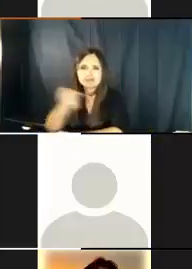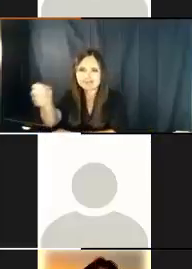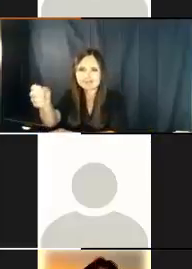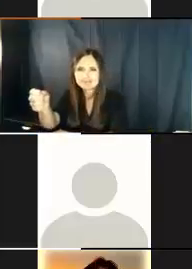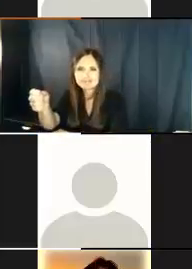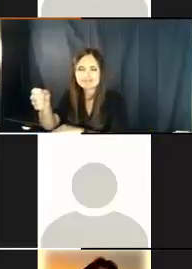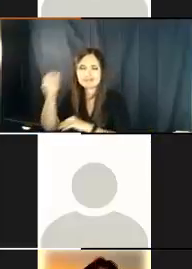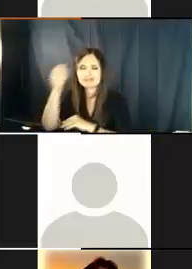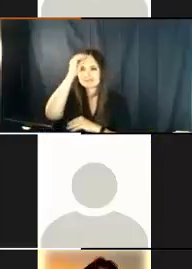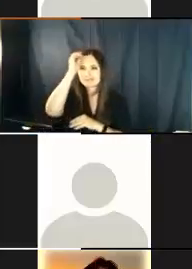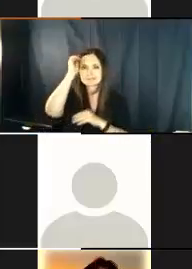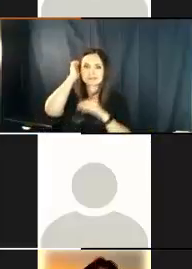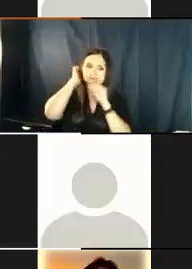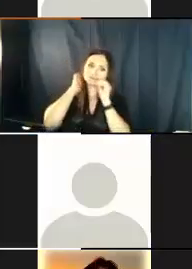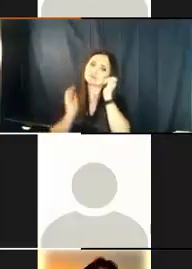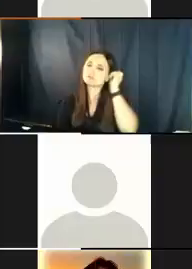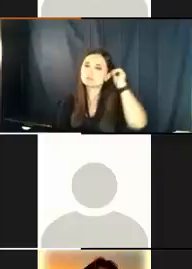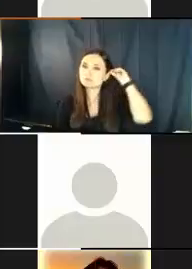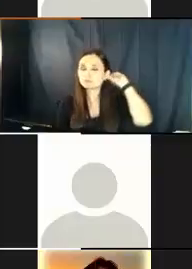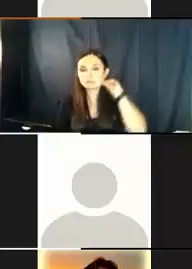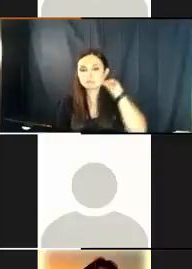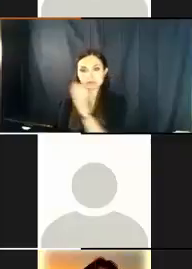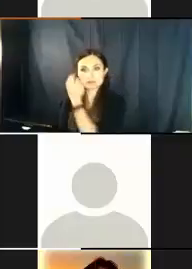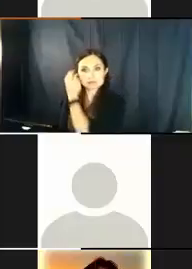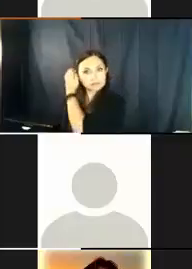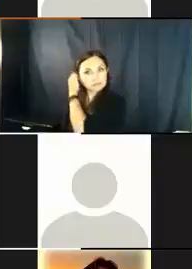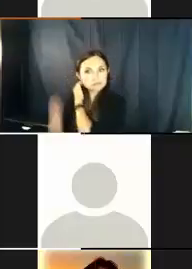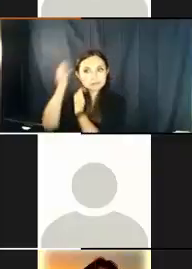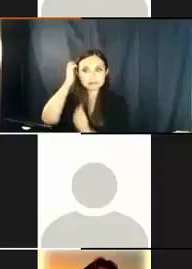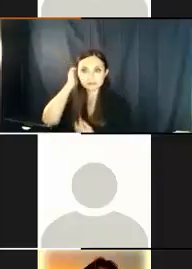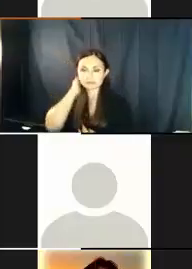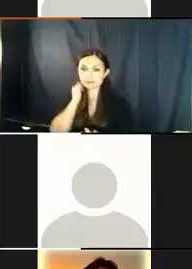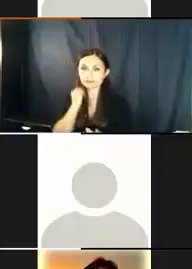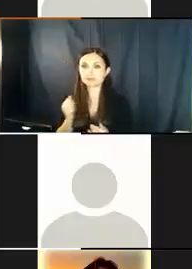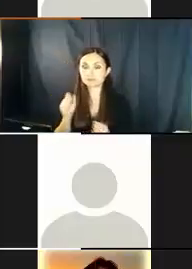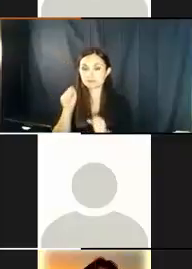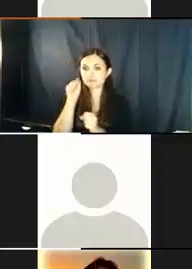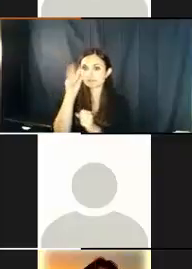Now I do want to put a caveat on that.